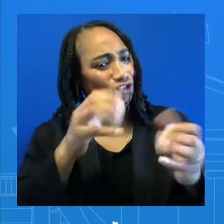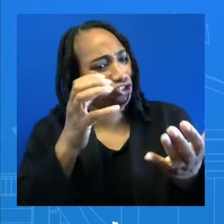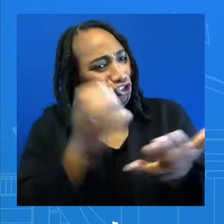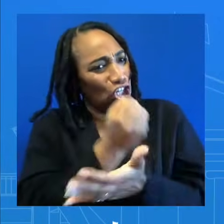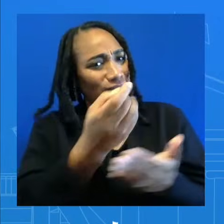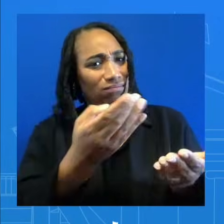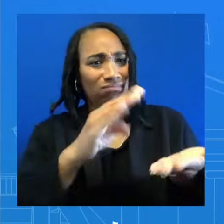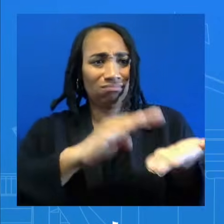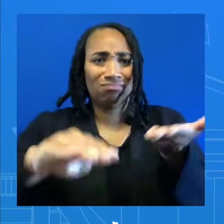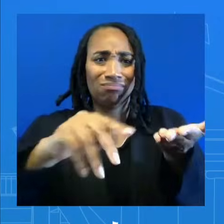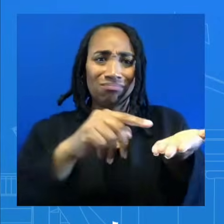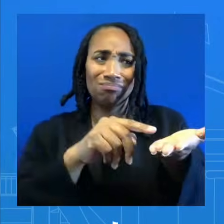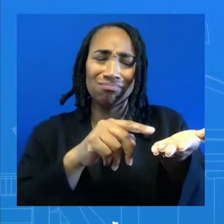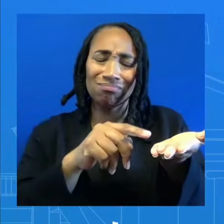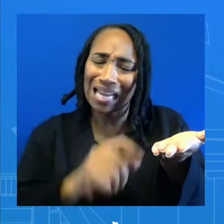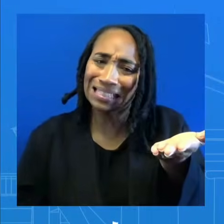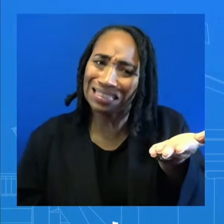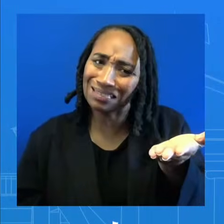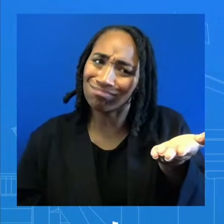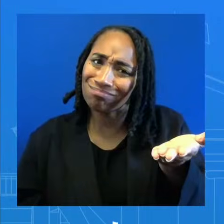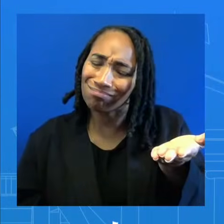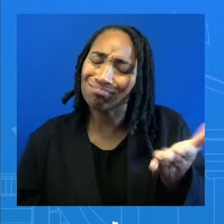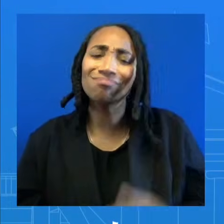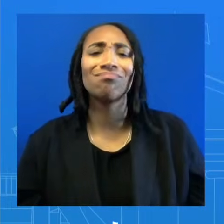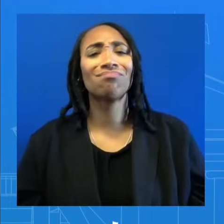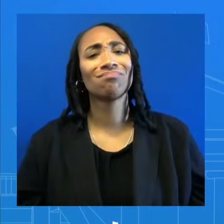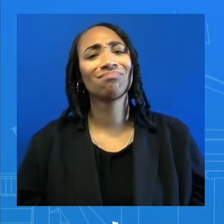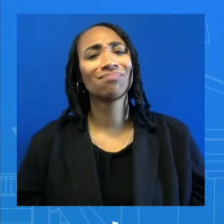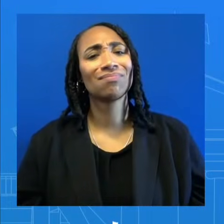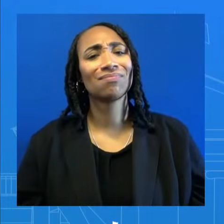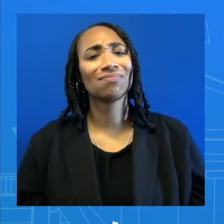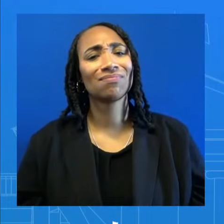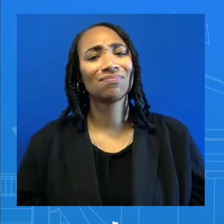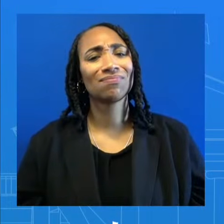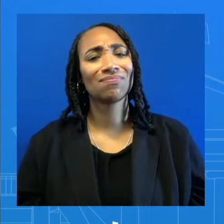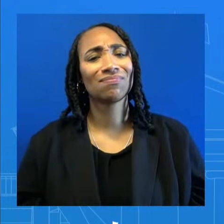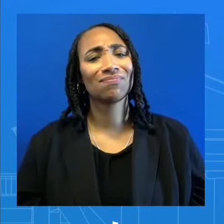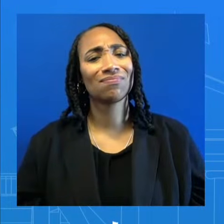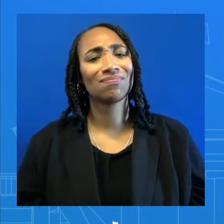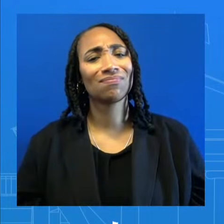Look, I don't want to take away the record that the president has made